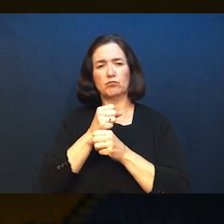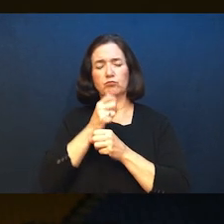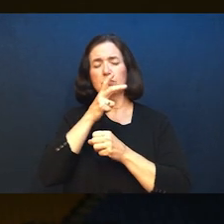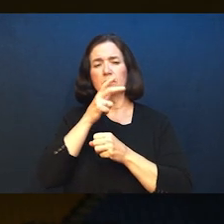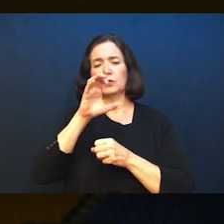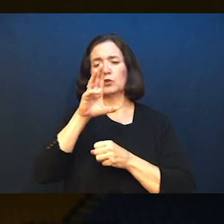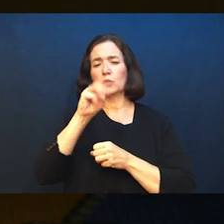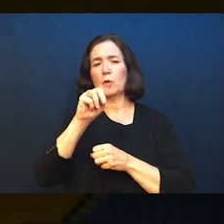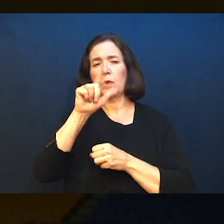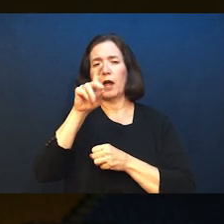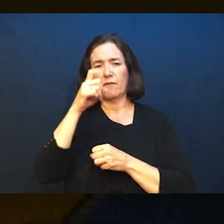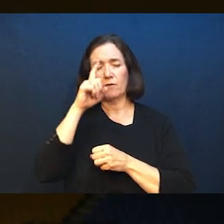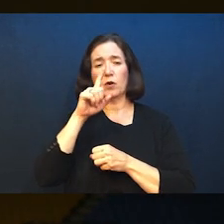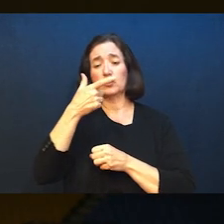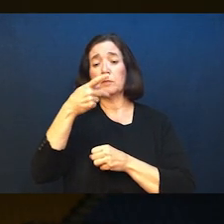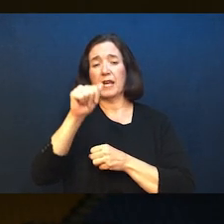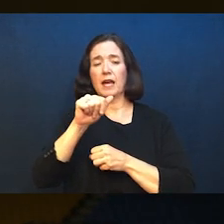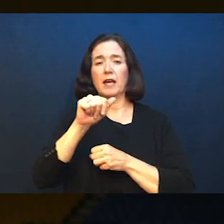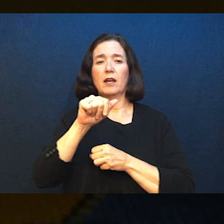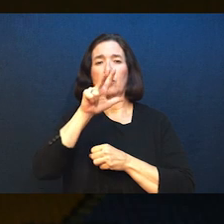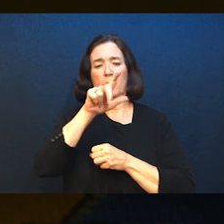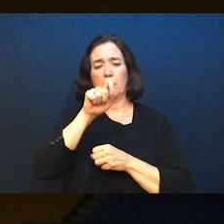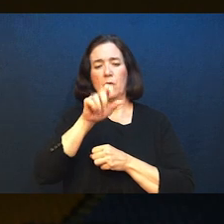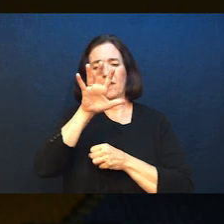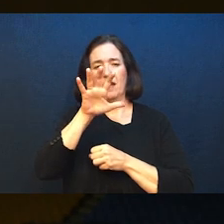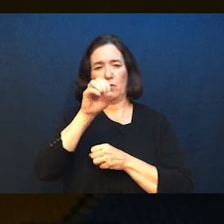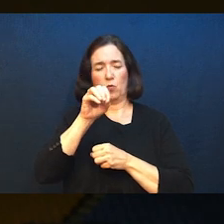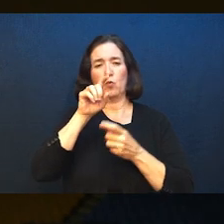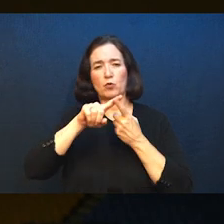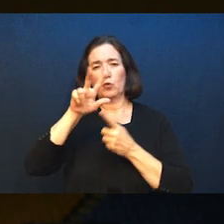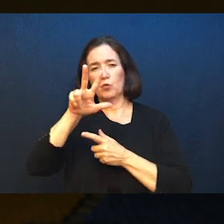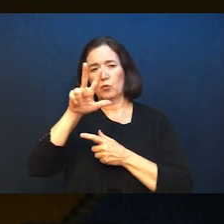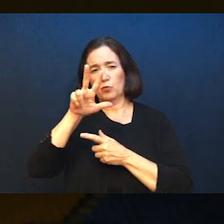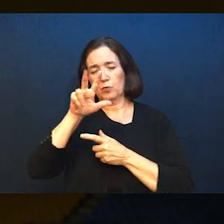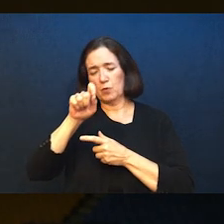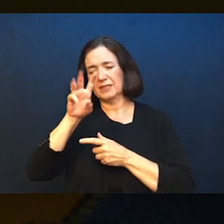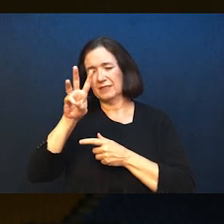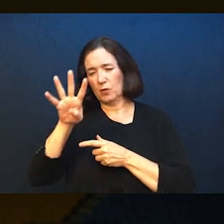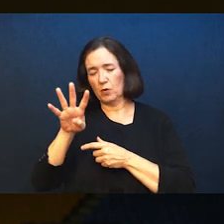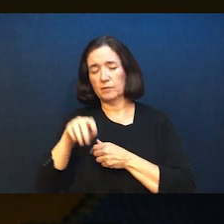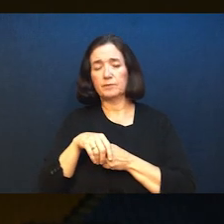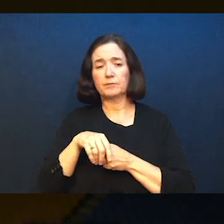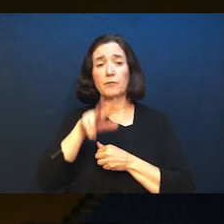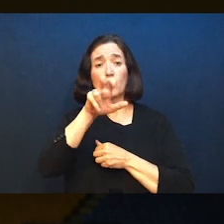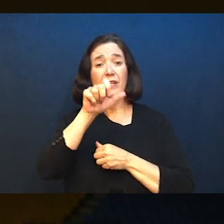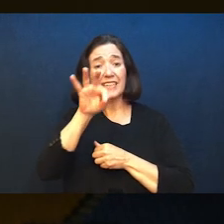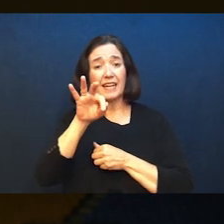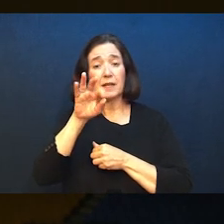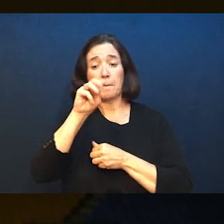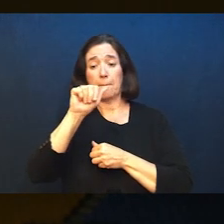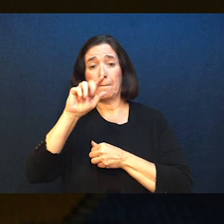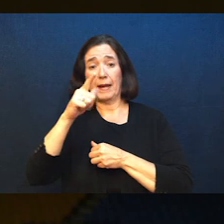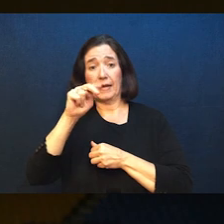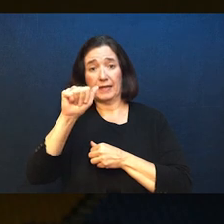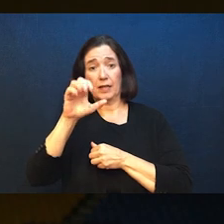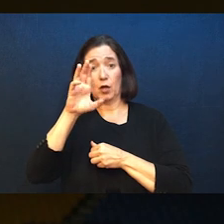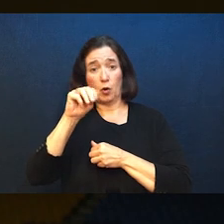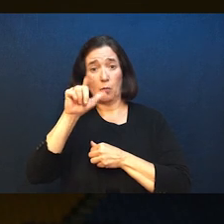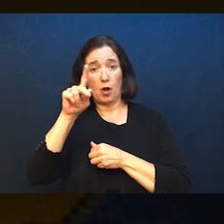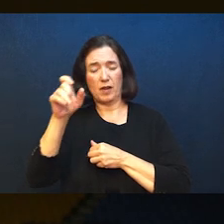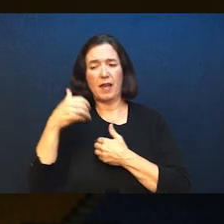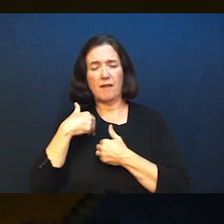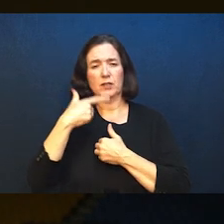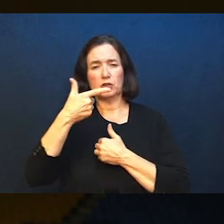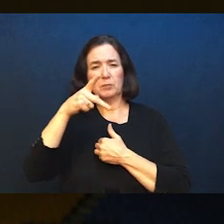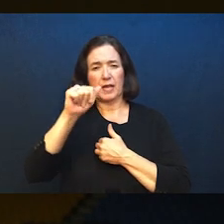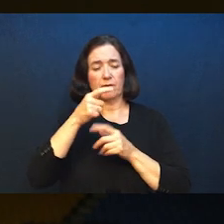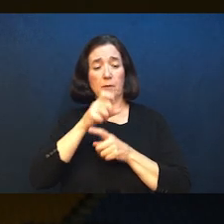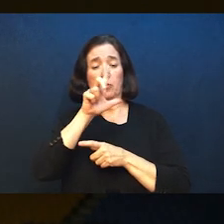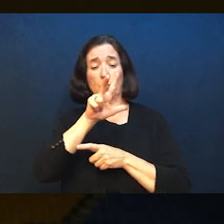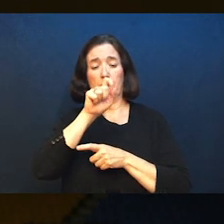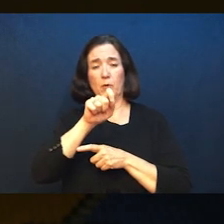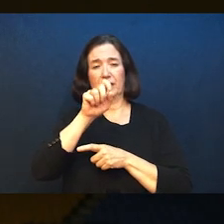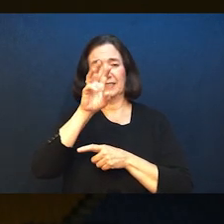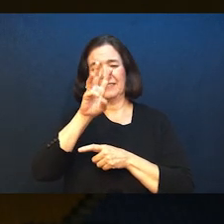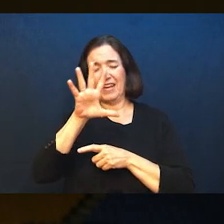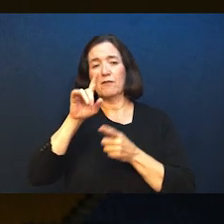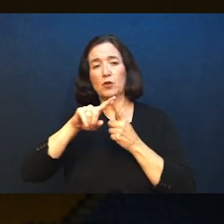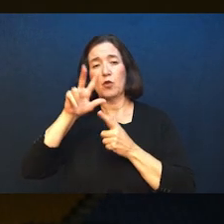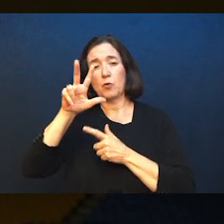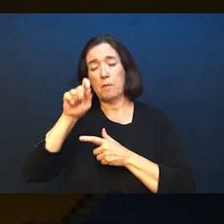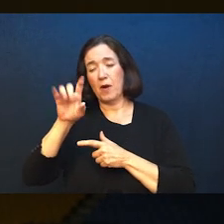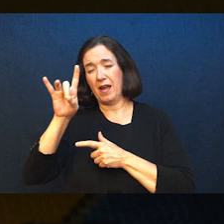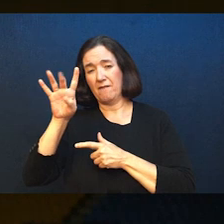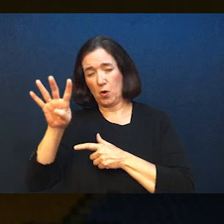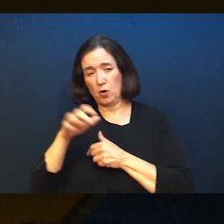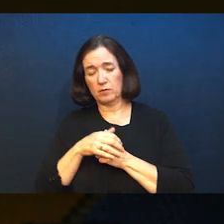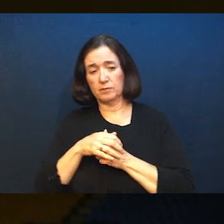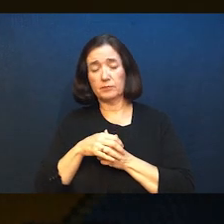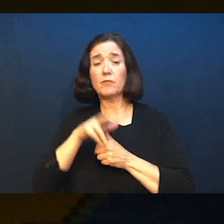for achieving a GPA, a 3.5 to 3.64. 319 are magna cum laude with a GPA of 3.65 to 3.84.